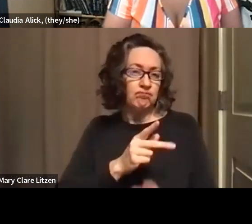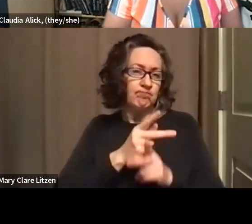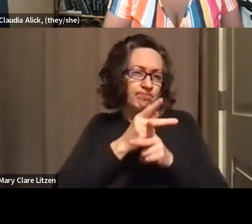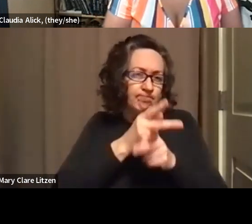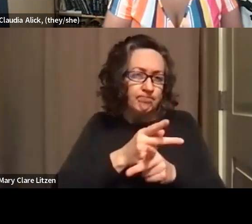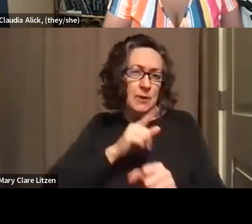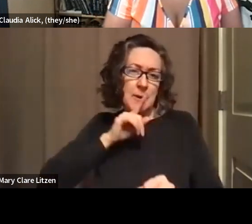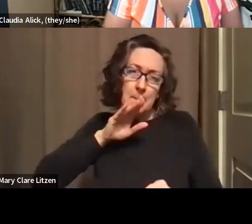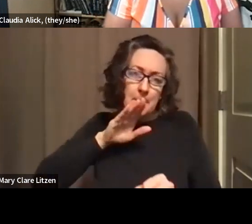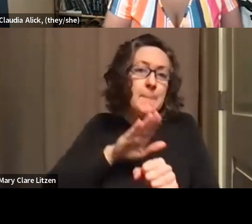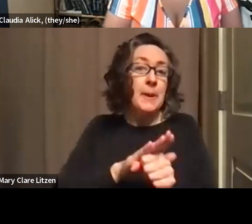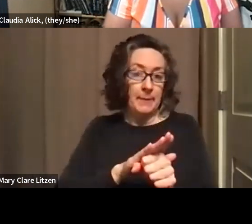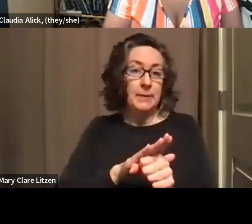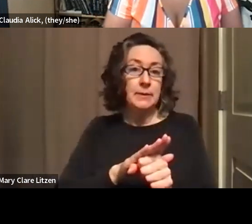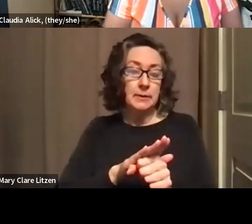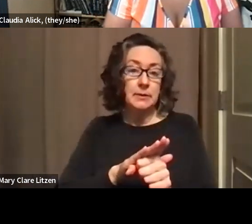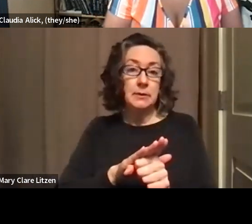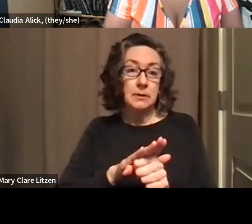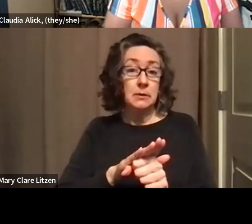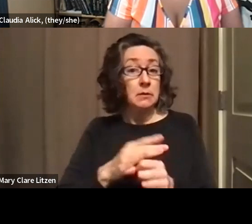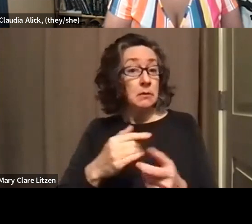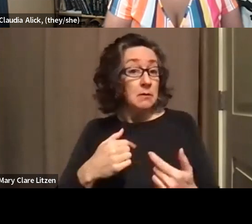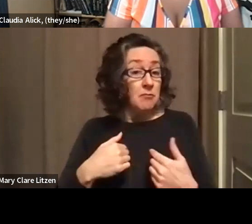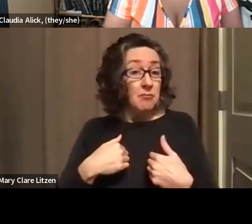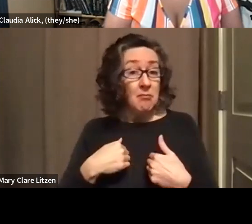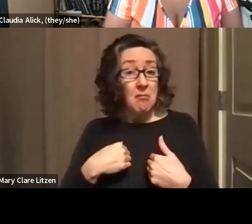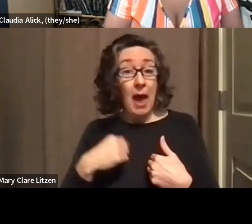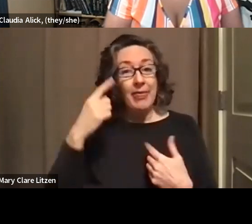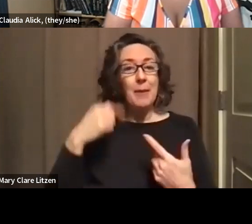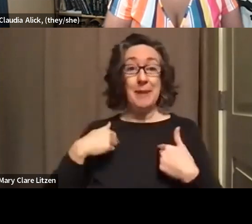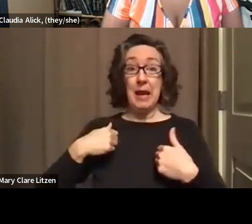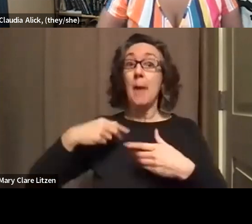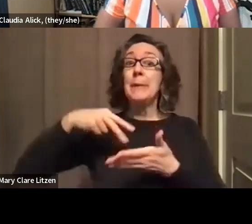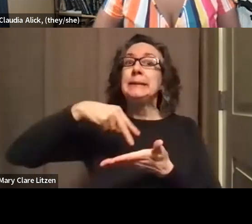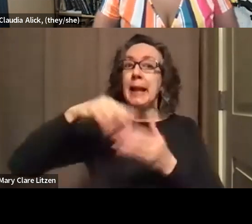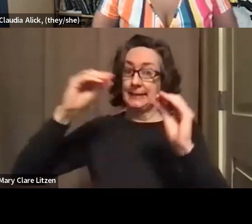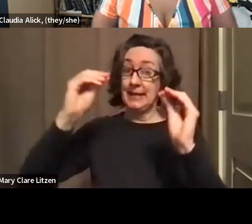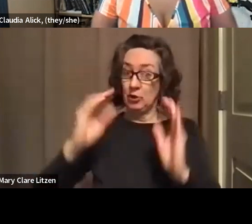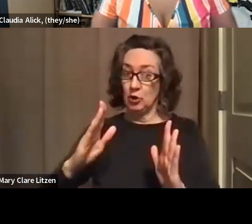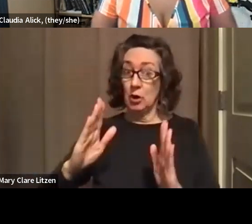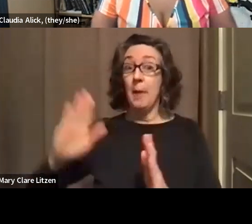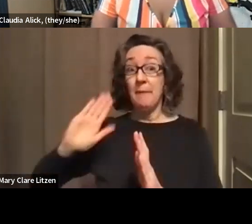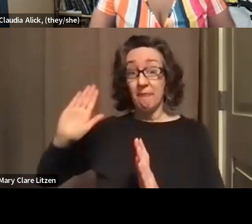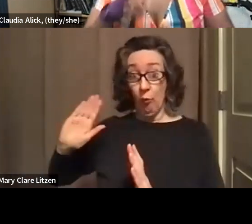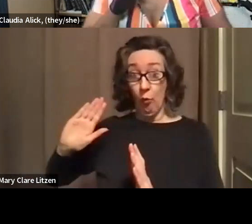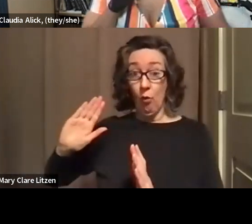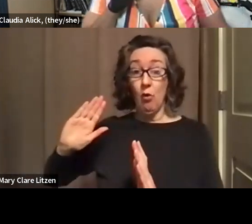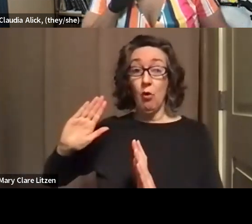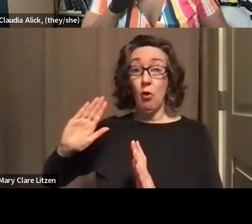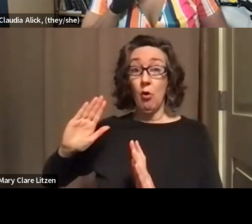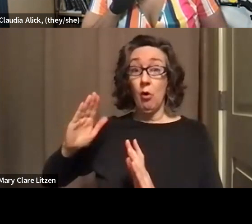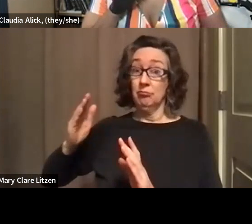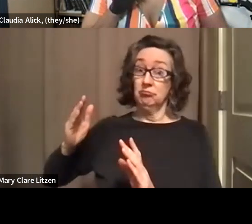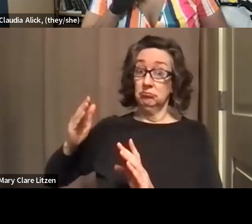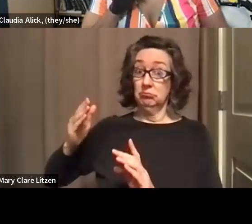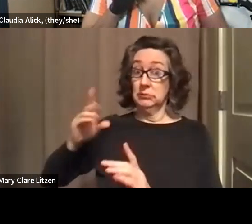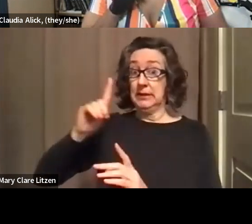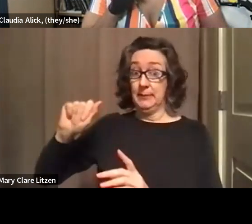And I think because I am a dance teacher and prior to my disability which is diagnosed